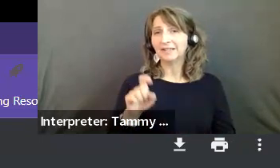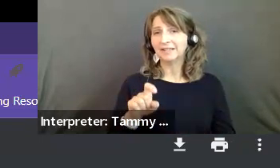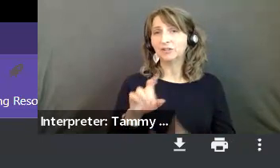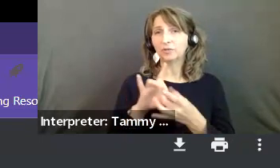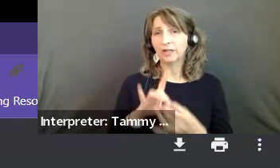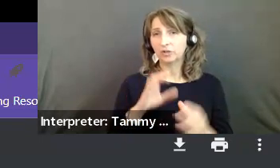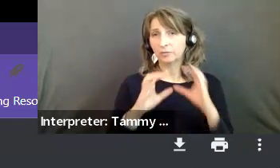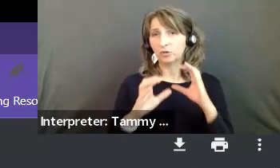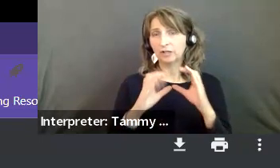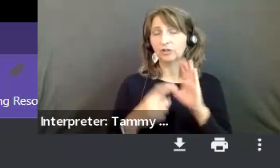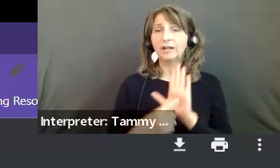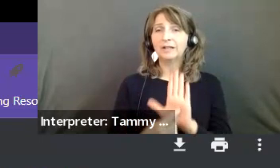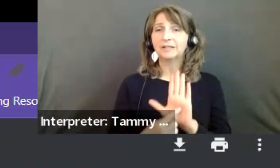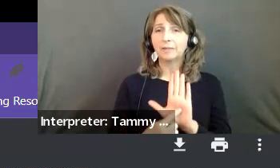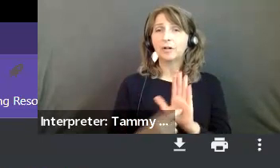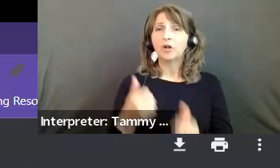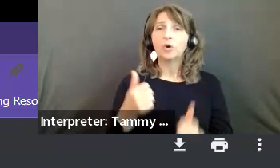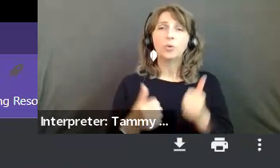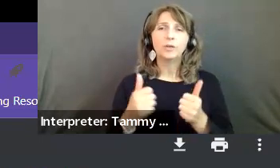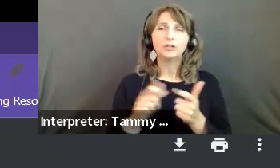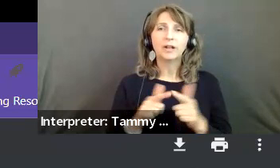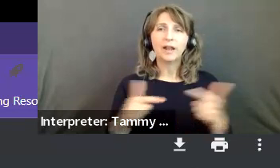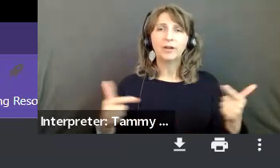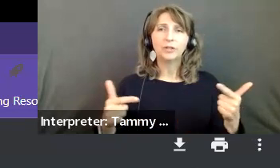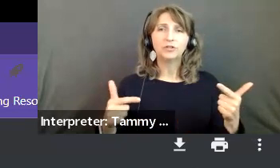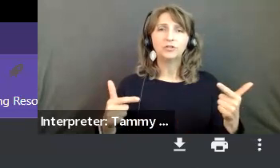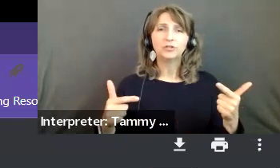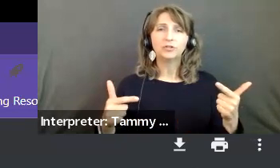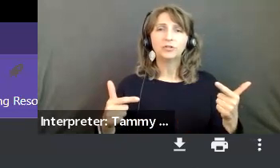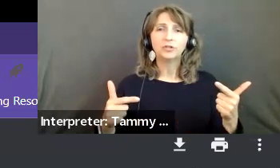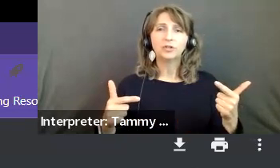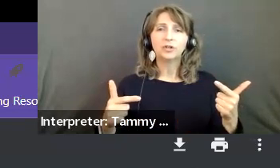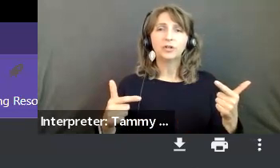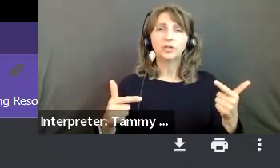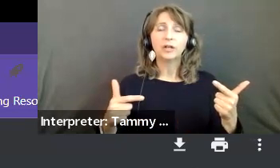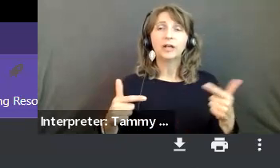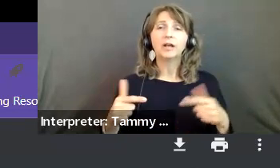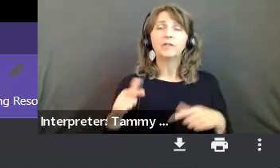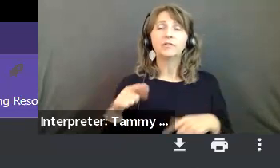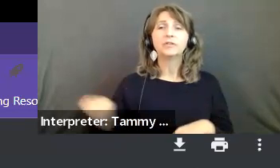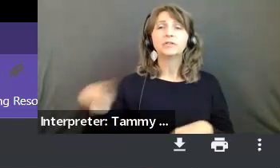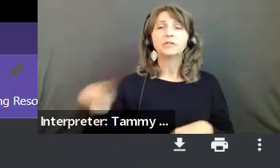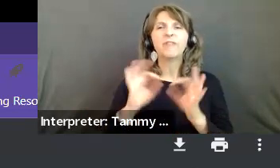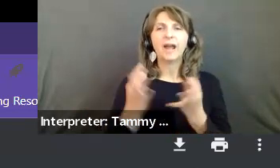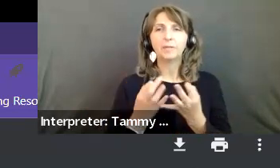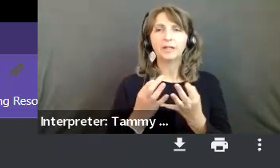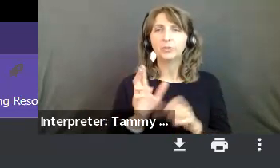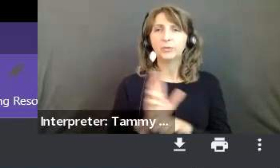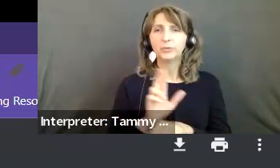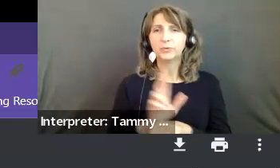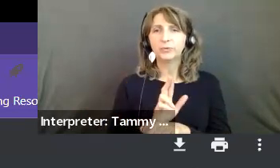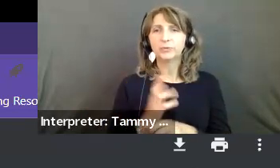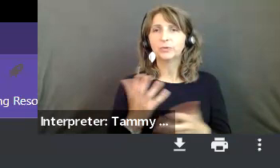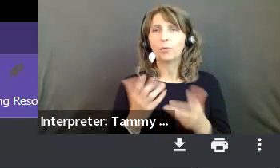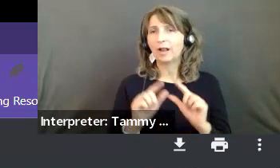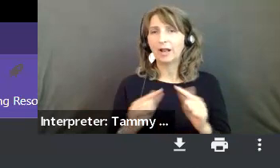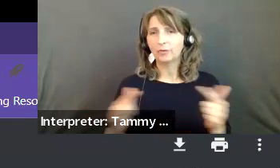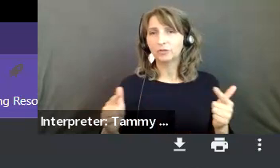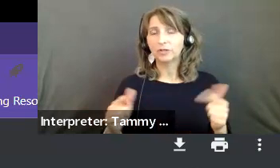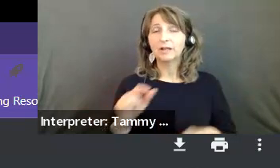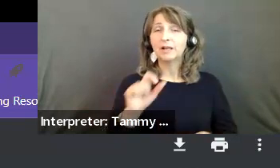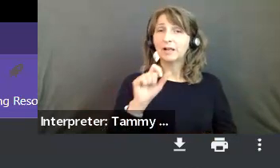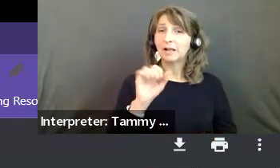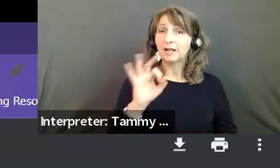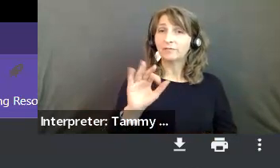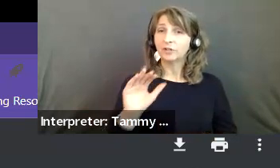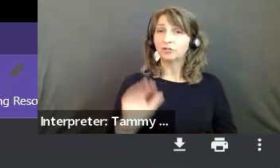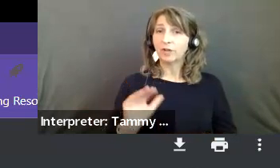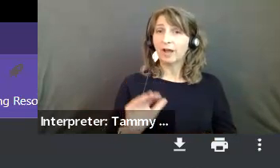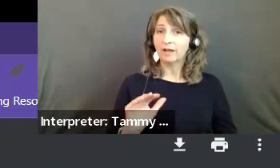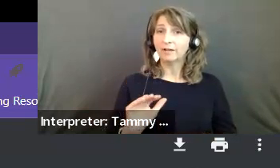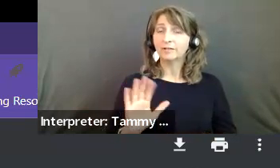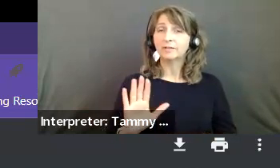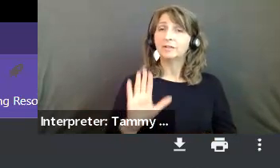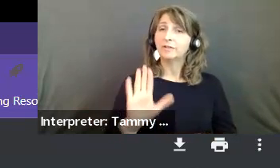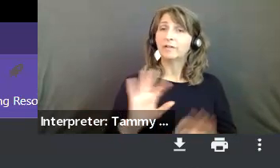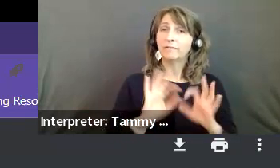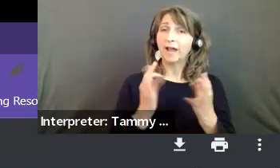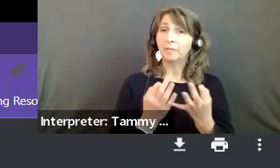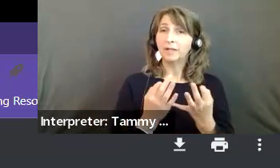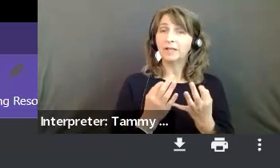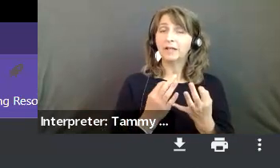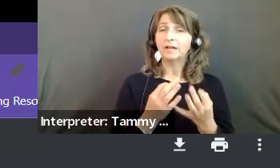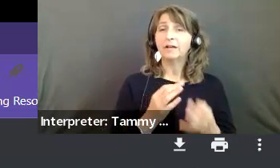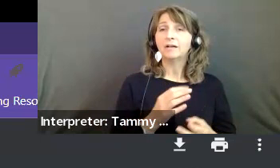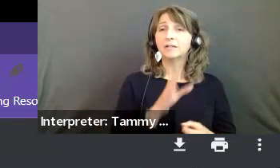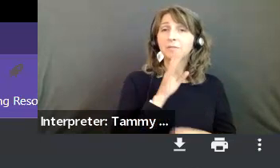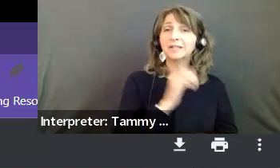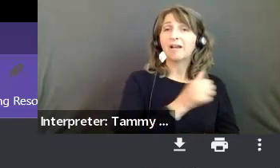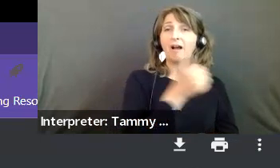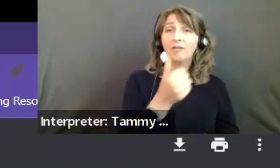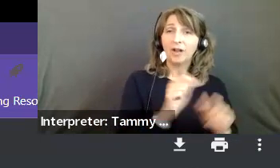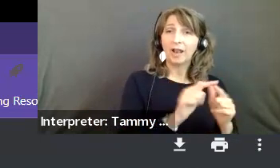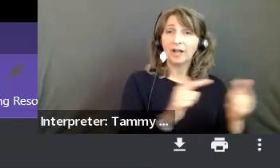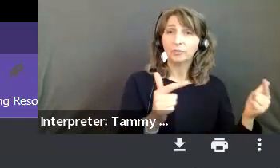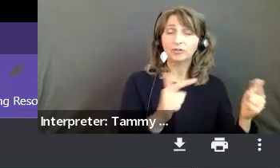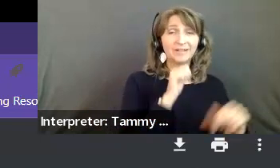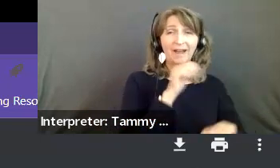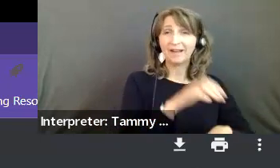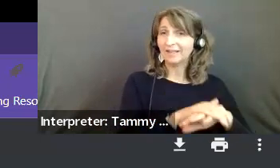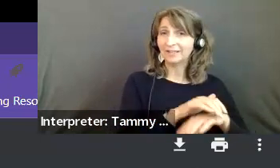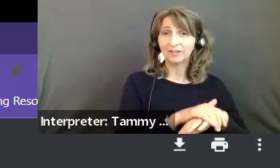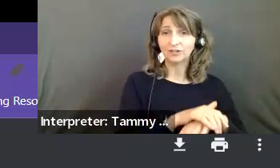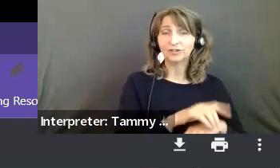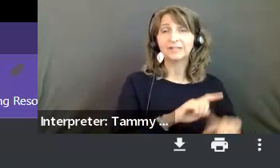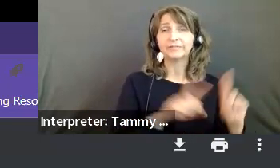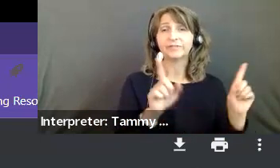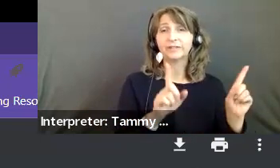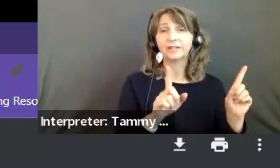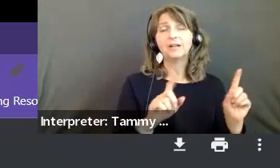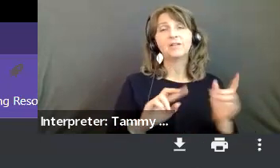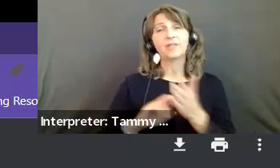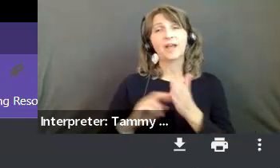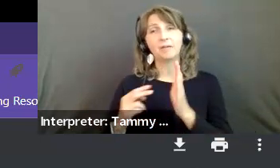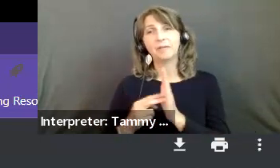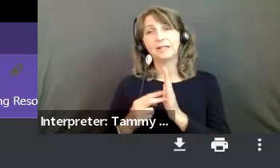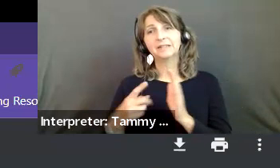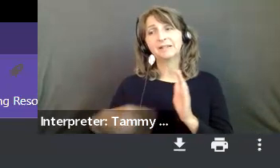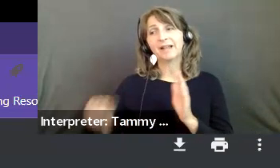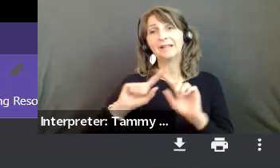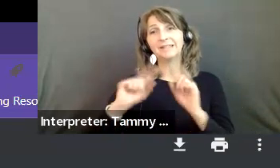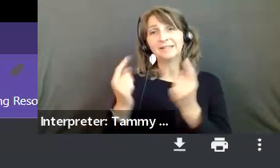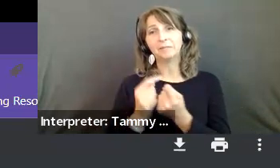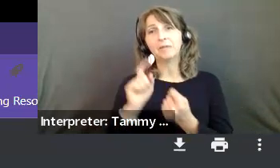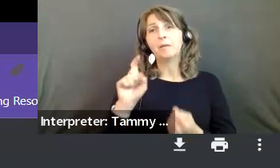Like for instance, what language is spoken. What language is spoken in the home? So if the child is coming from a different home with a different language than in English, then the IP team and everybody working with the child needs to know that the child is first language is Spanish or.